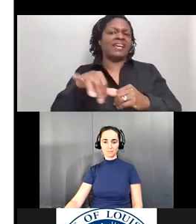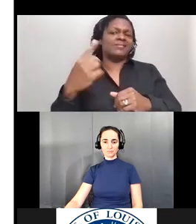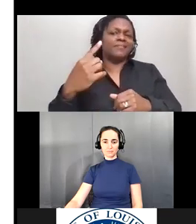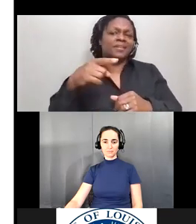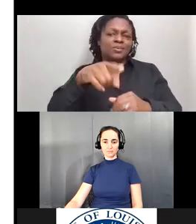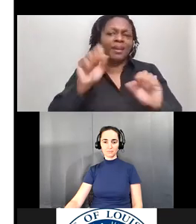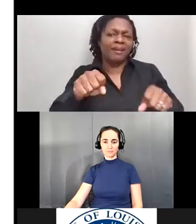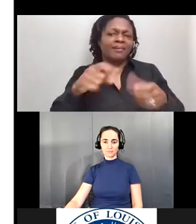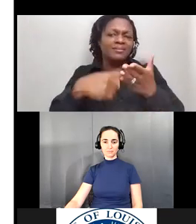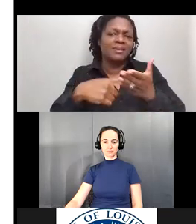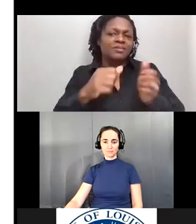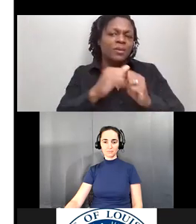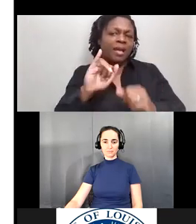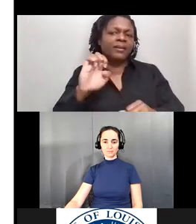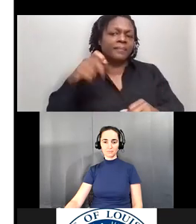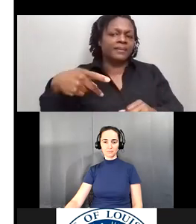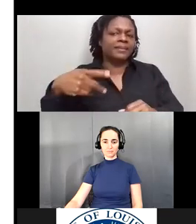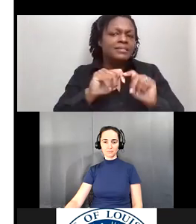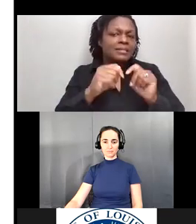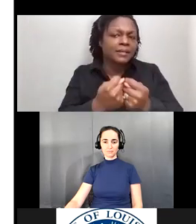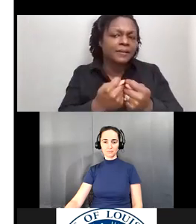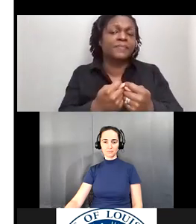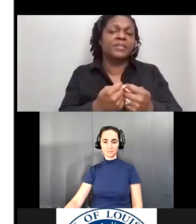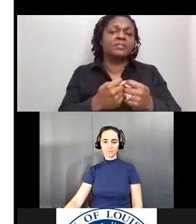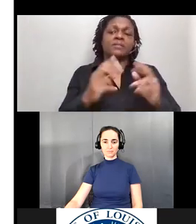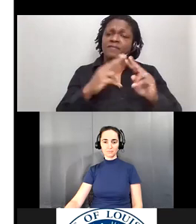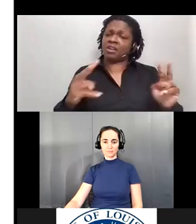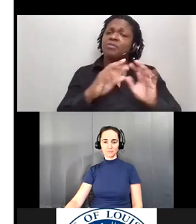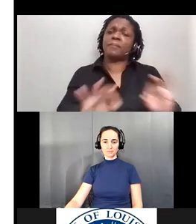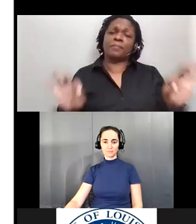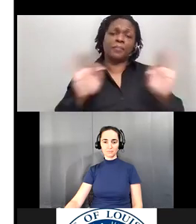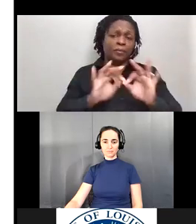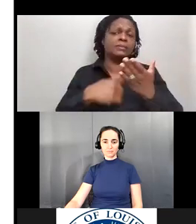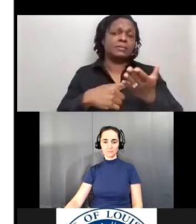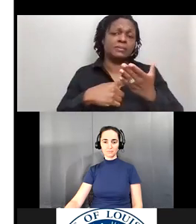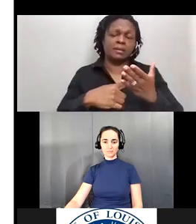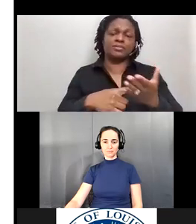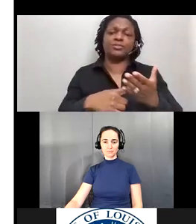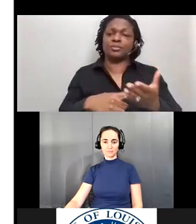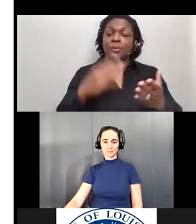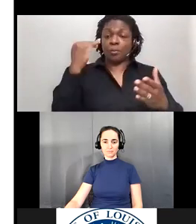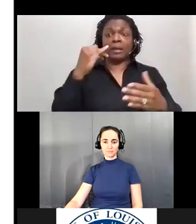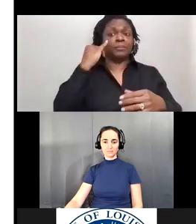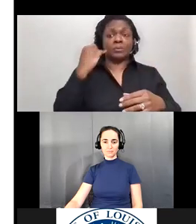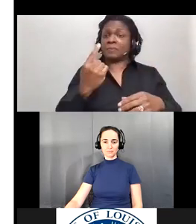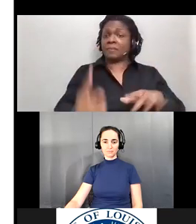with the IEP team. I think it's a very important discussion to have that if something happens at school. 15:55:10 It may not be.